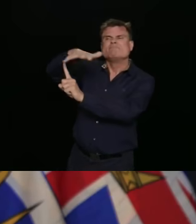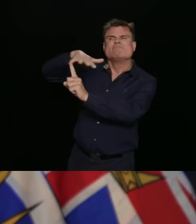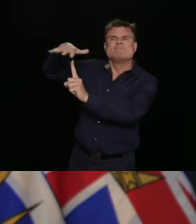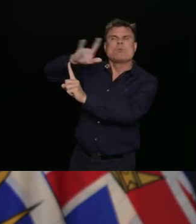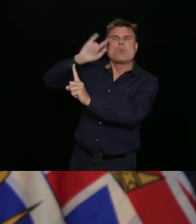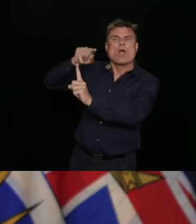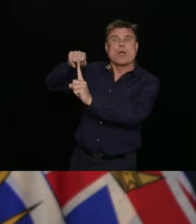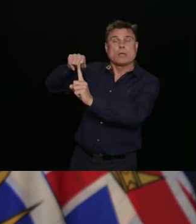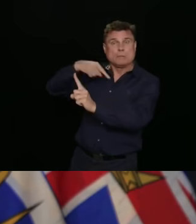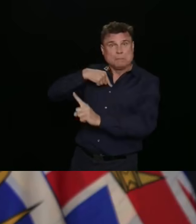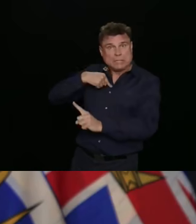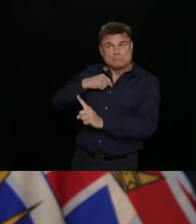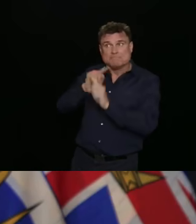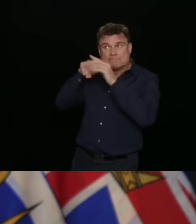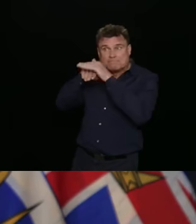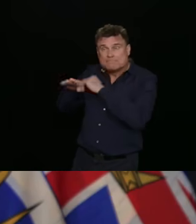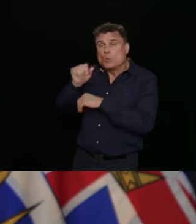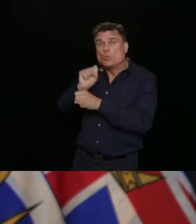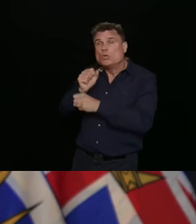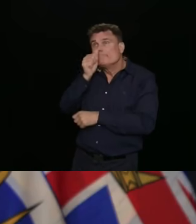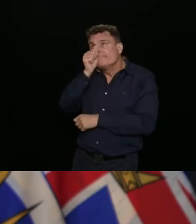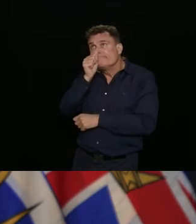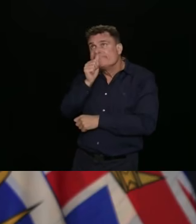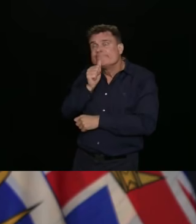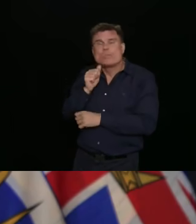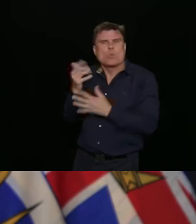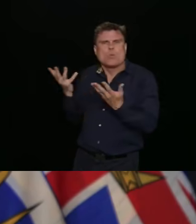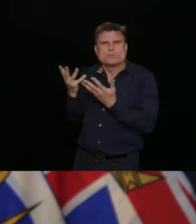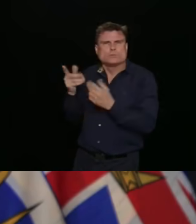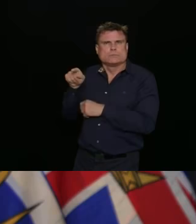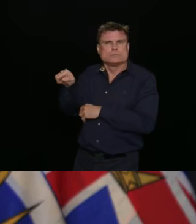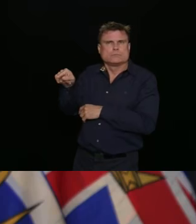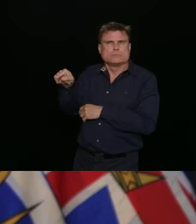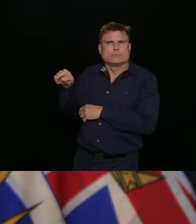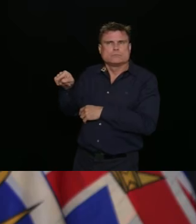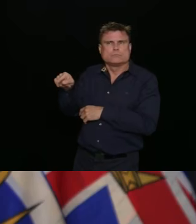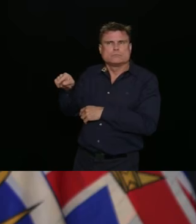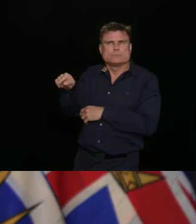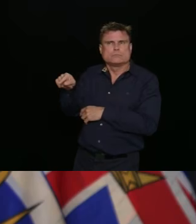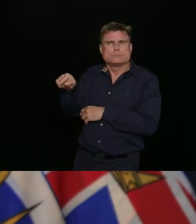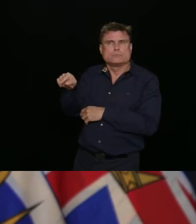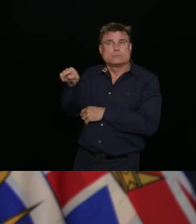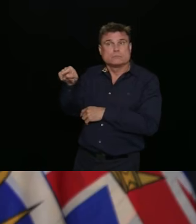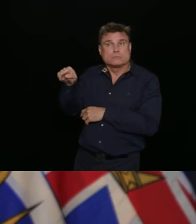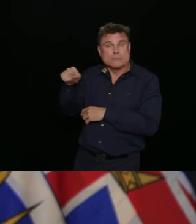I want it to go away. But we have to live through this and be able